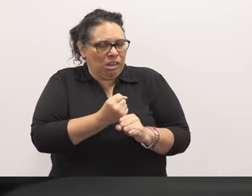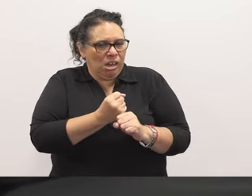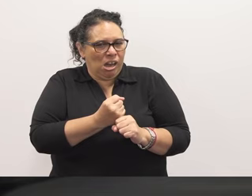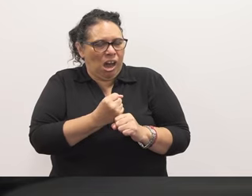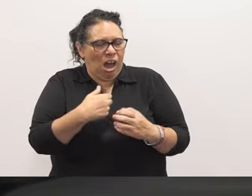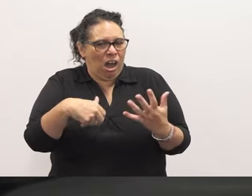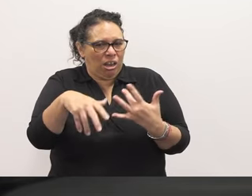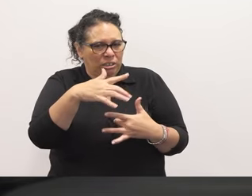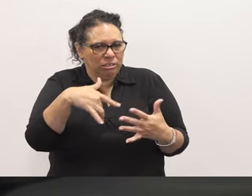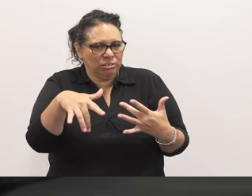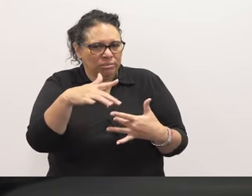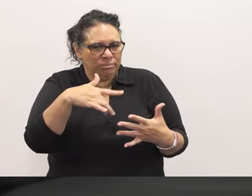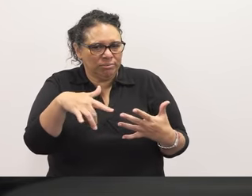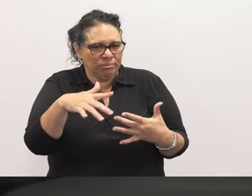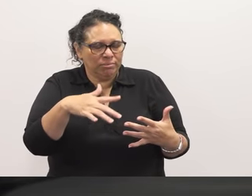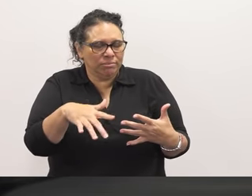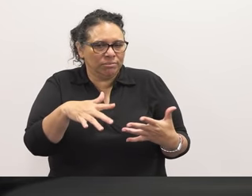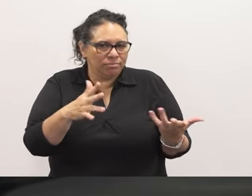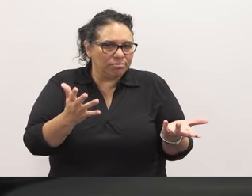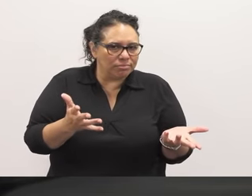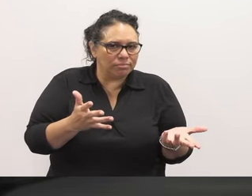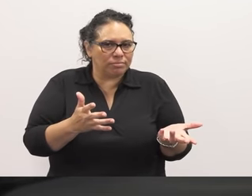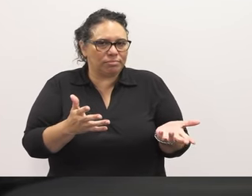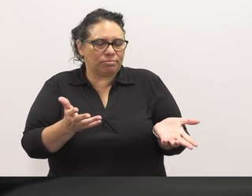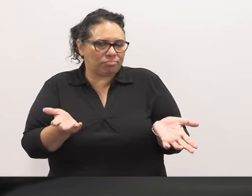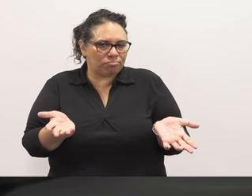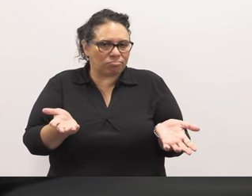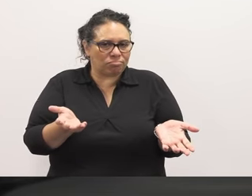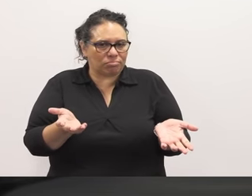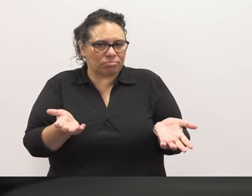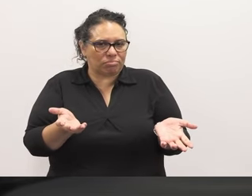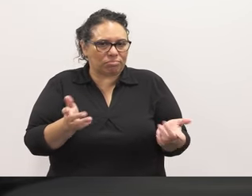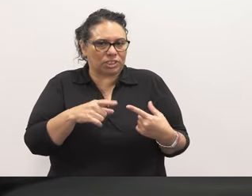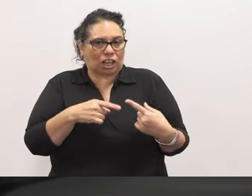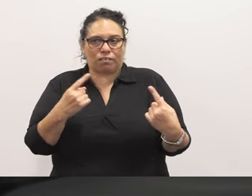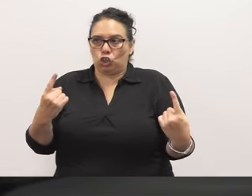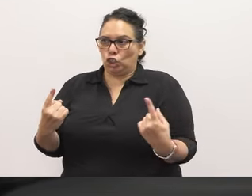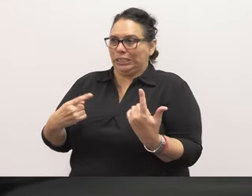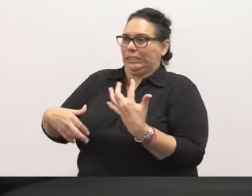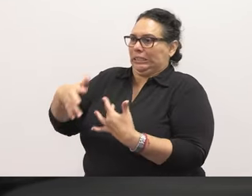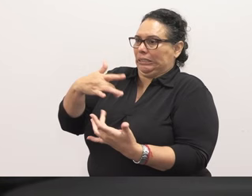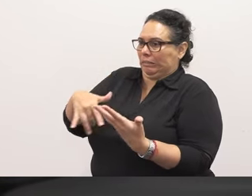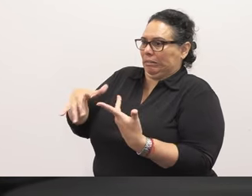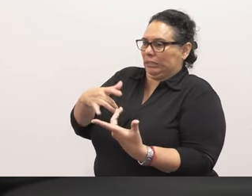and the engagement, what I would say engagement for engagement's sake versus engagement to support learning.